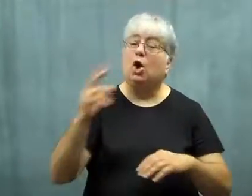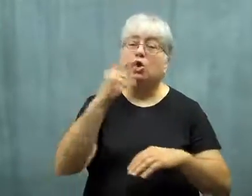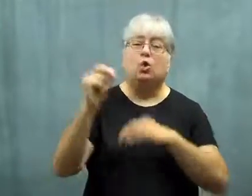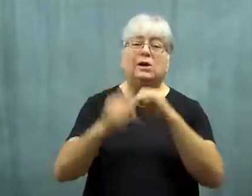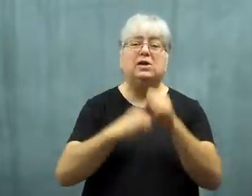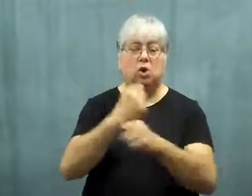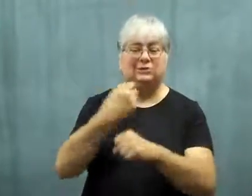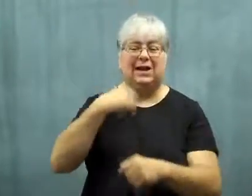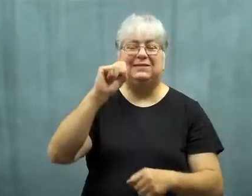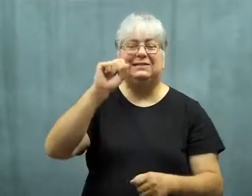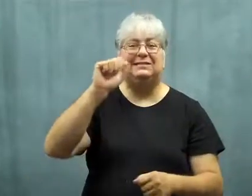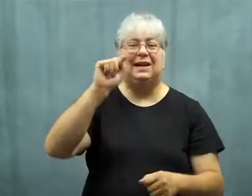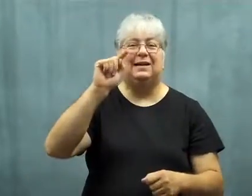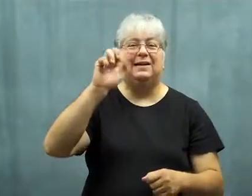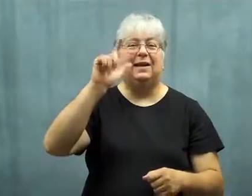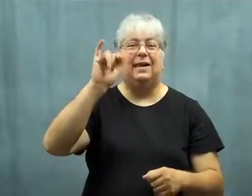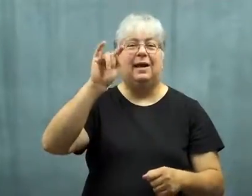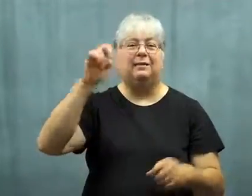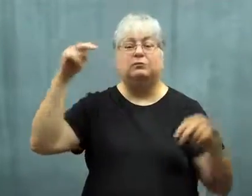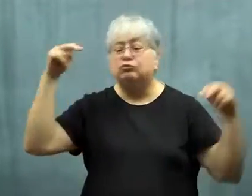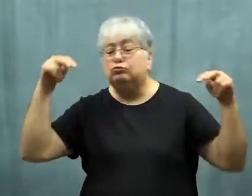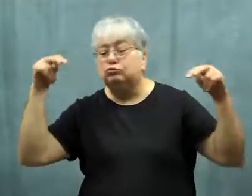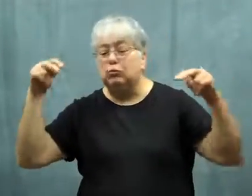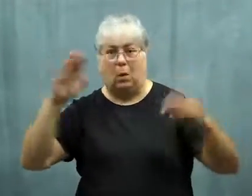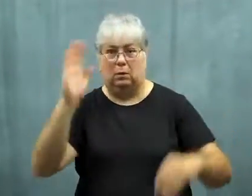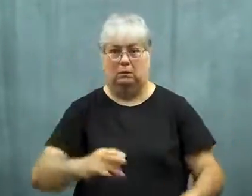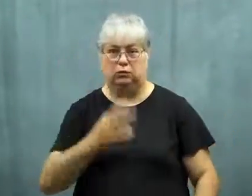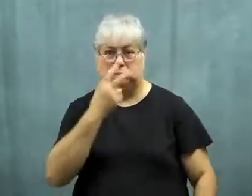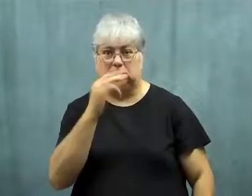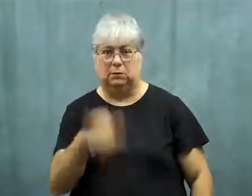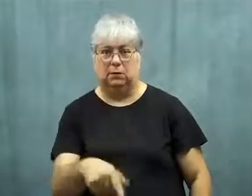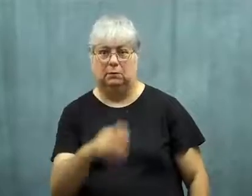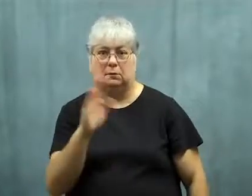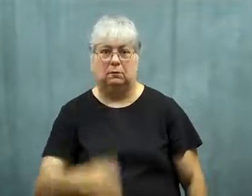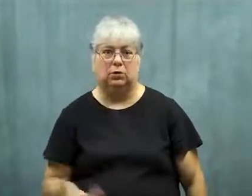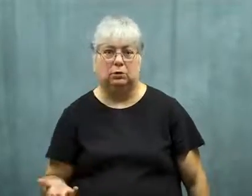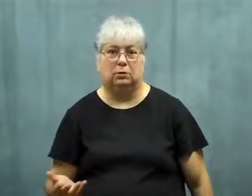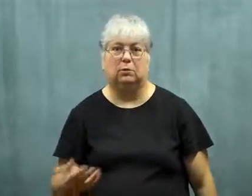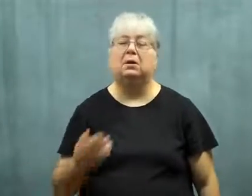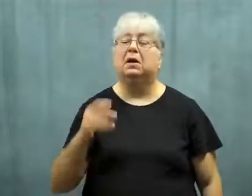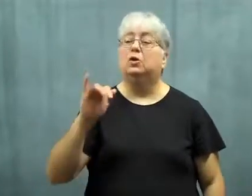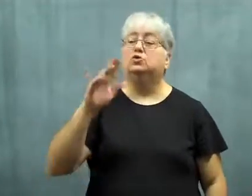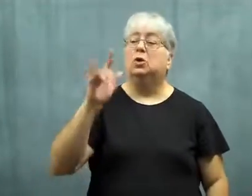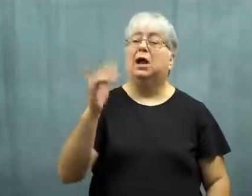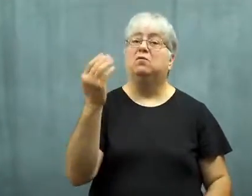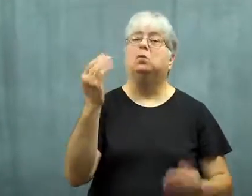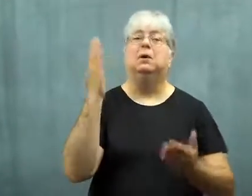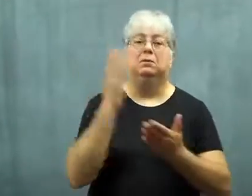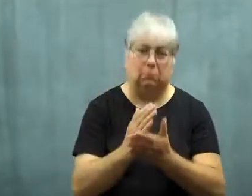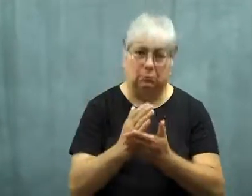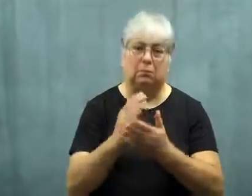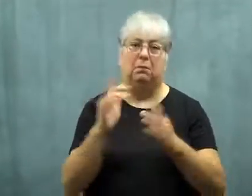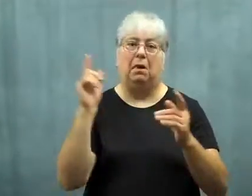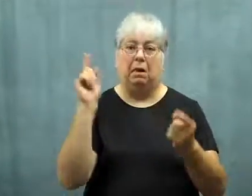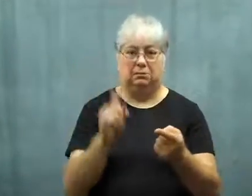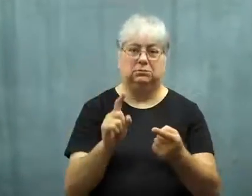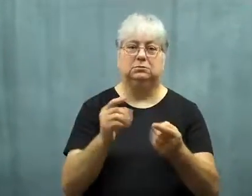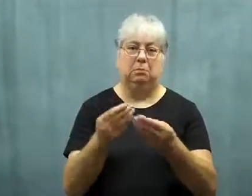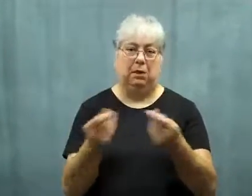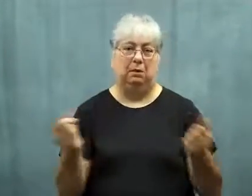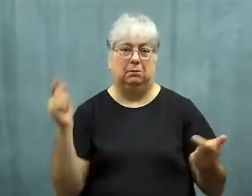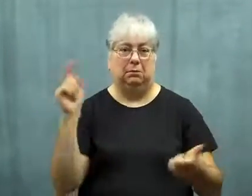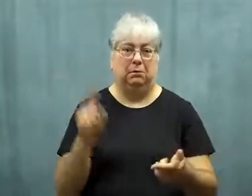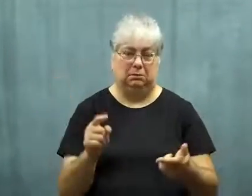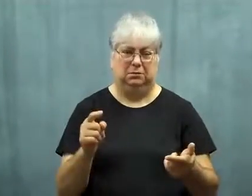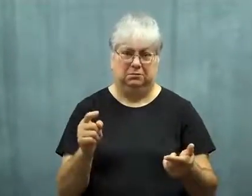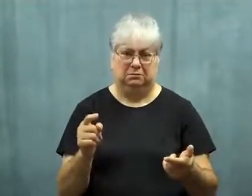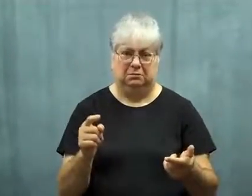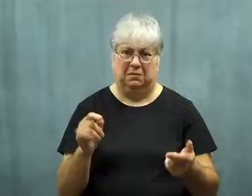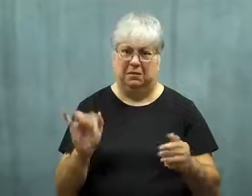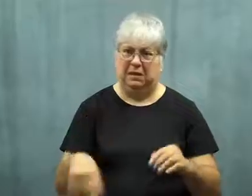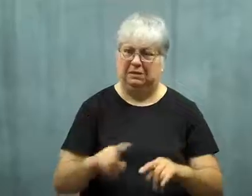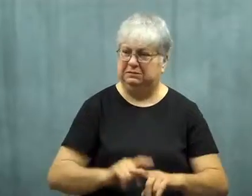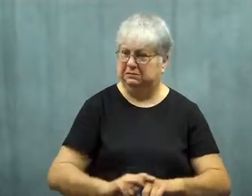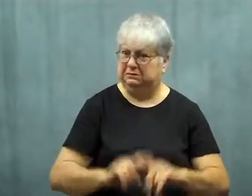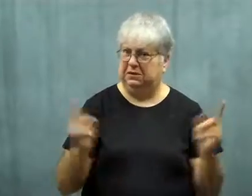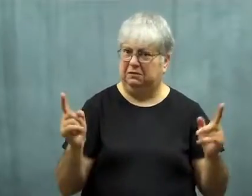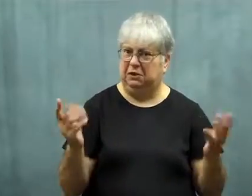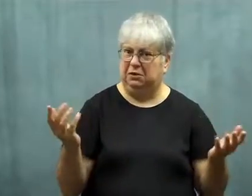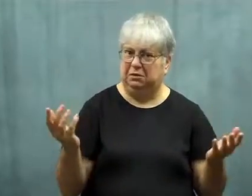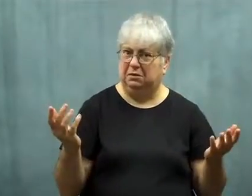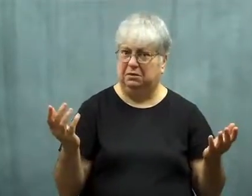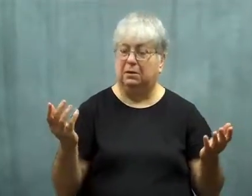It had never been seen before in 30 years of satellite monitoring.